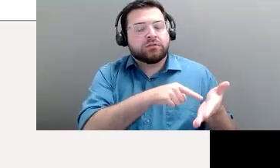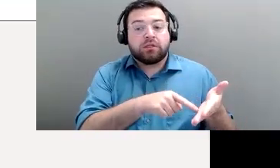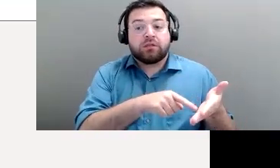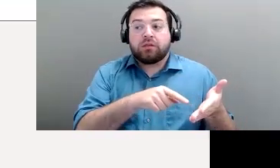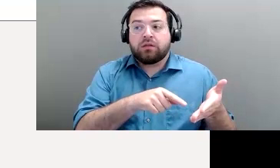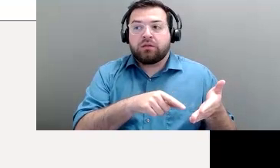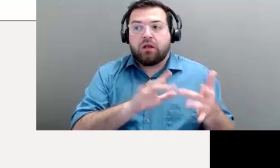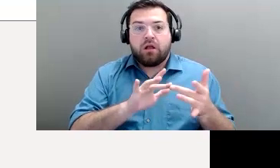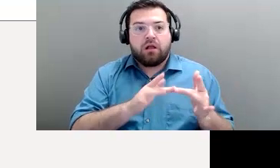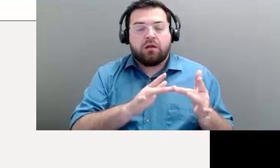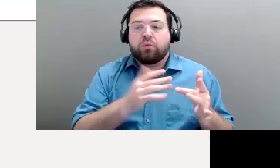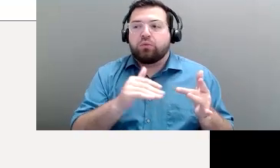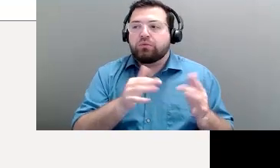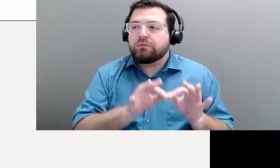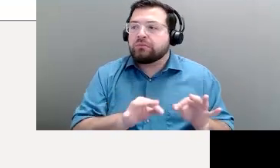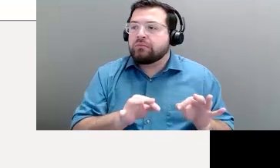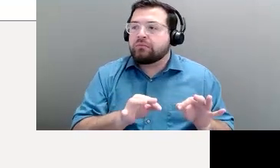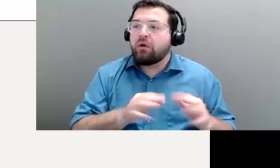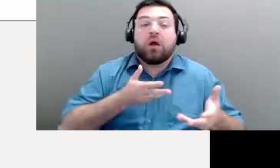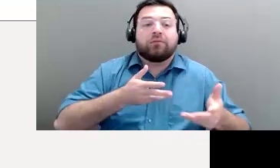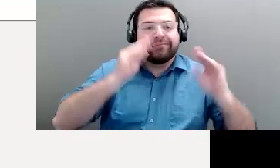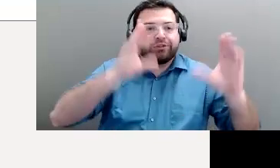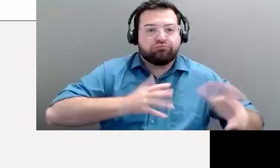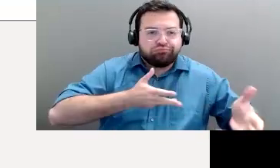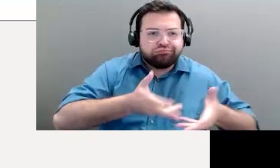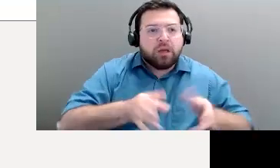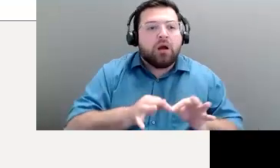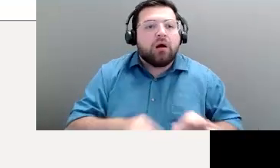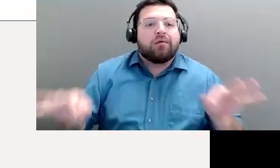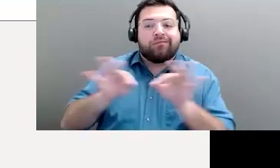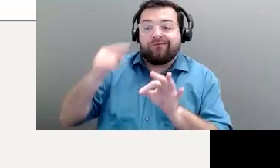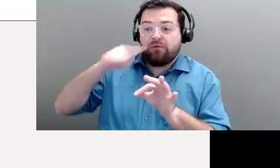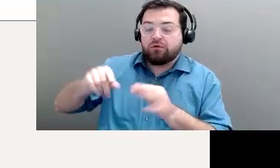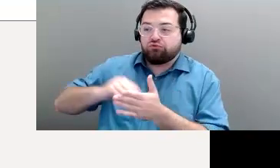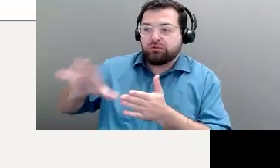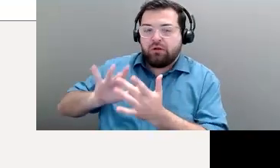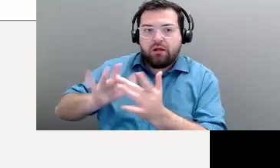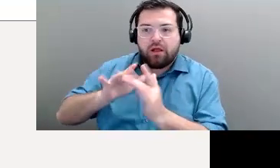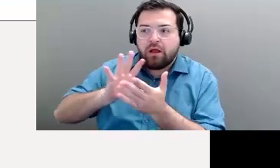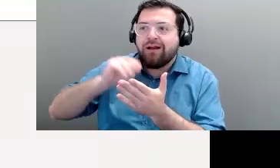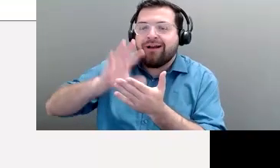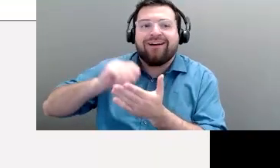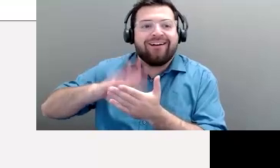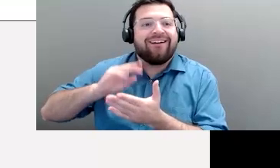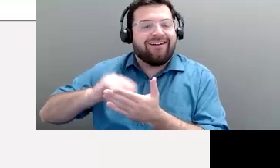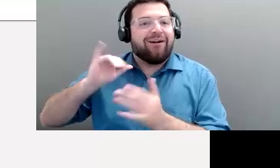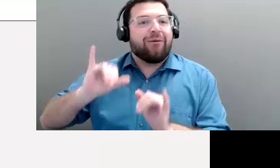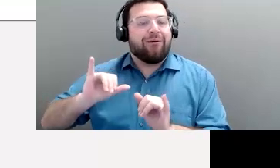And when there is instructor interaction and engagement students just have a better learning experience and they do better.